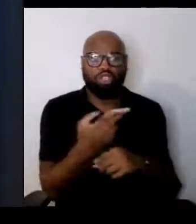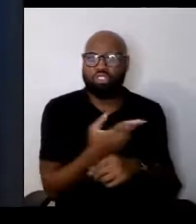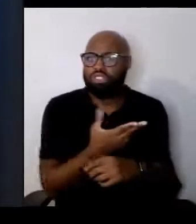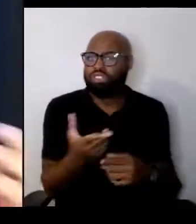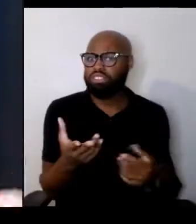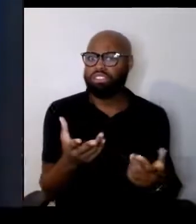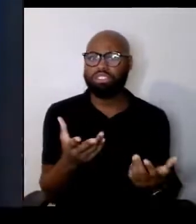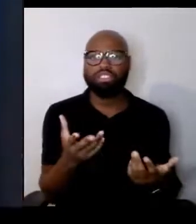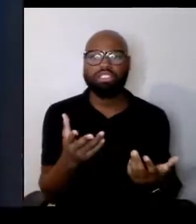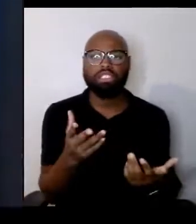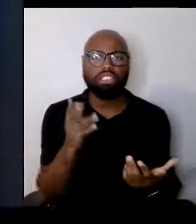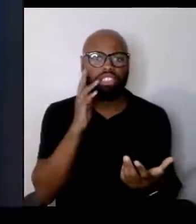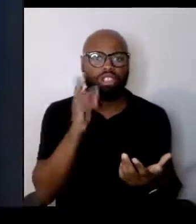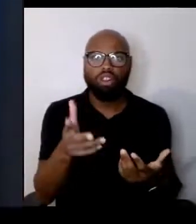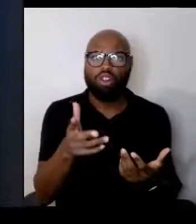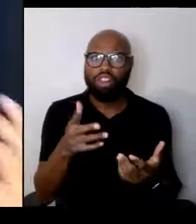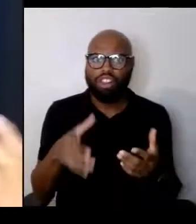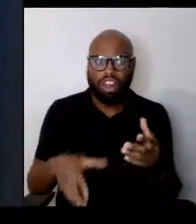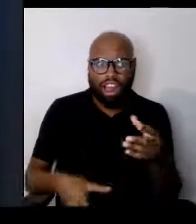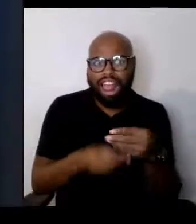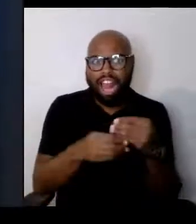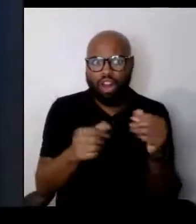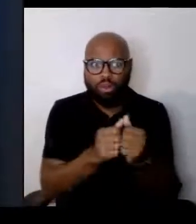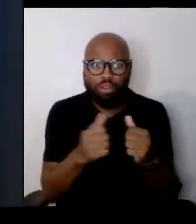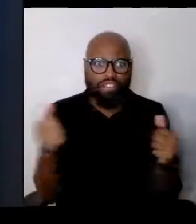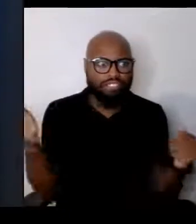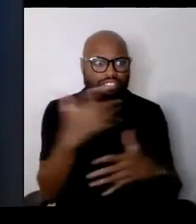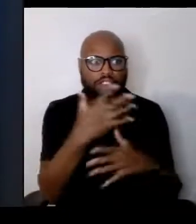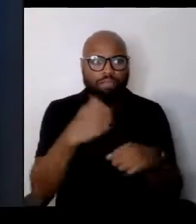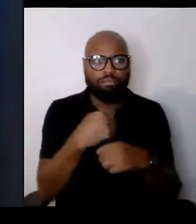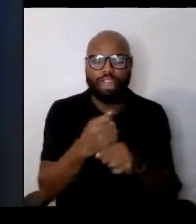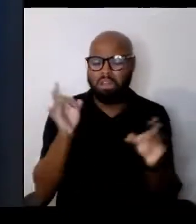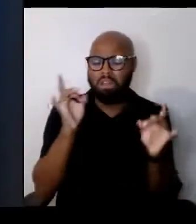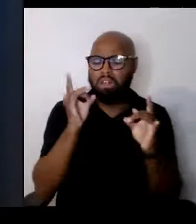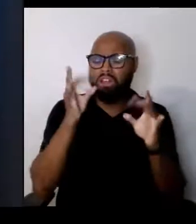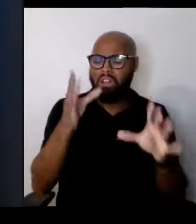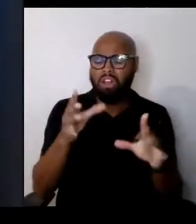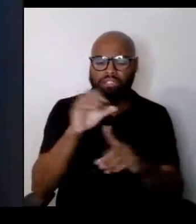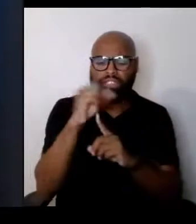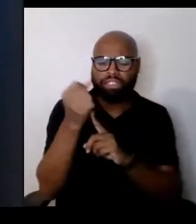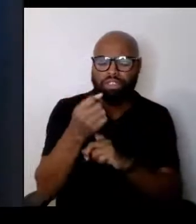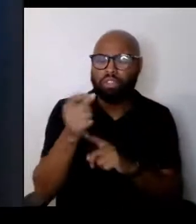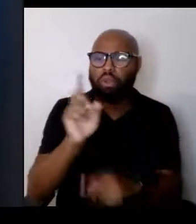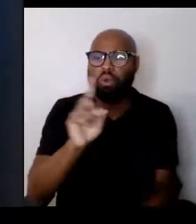so you just create this horrific situation where we are going to be,